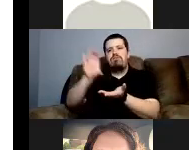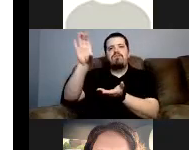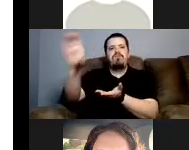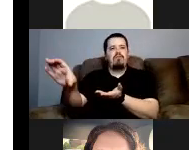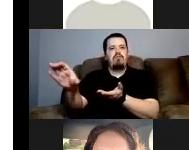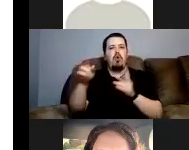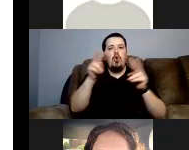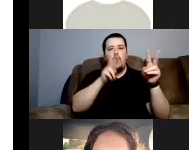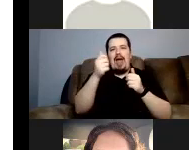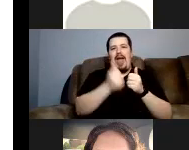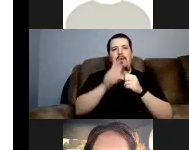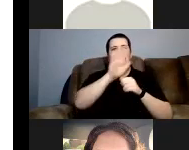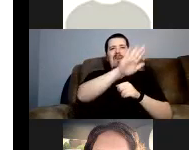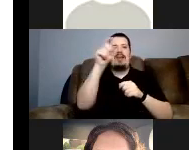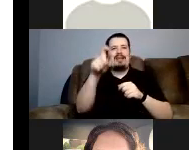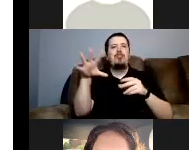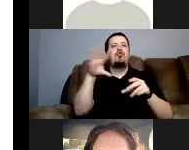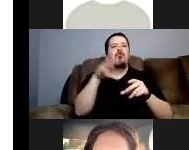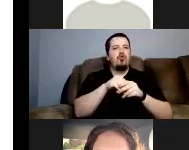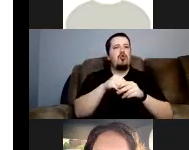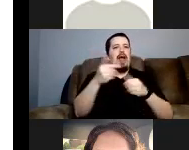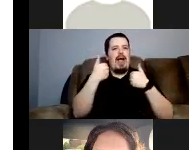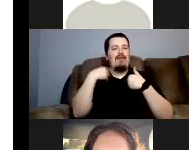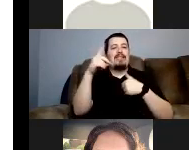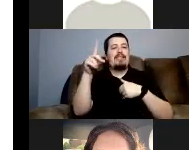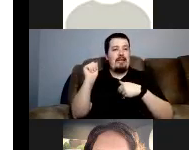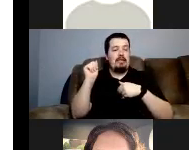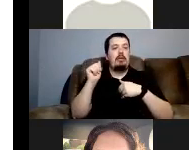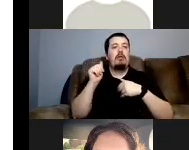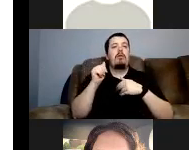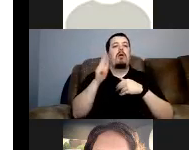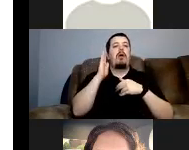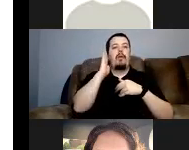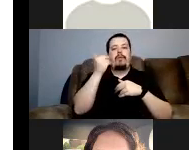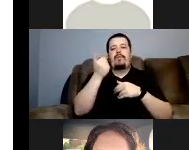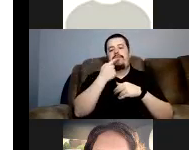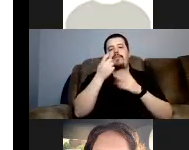that includes kids with disabilities. So they'll say we're going to fund uh you know Student A